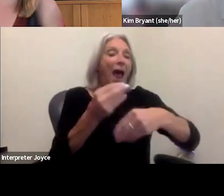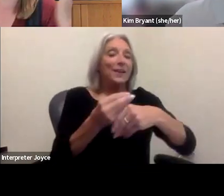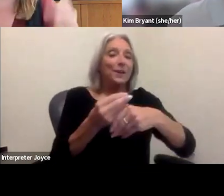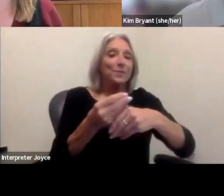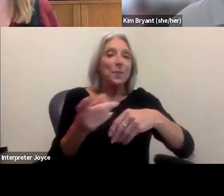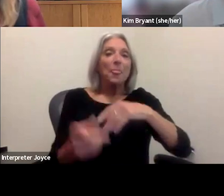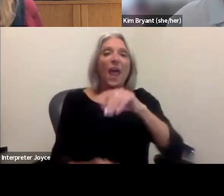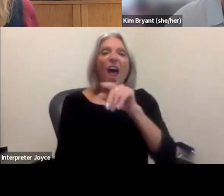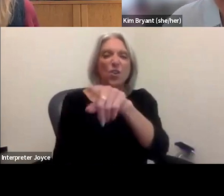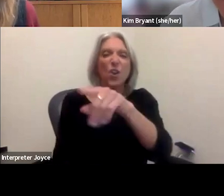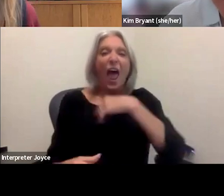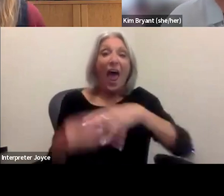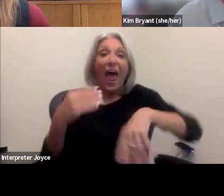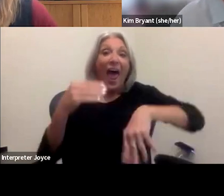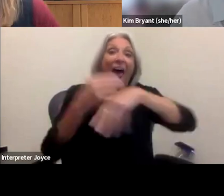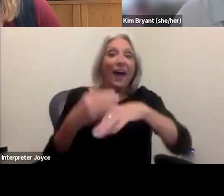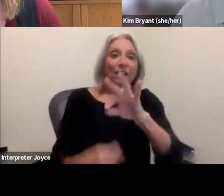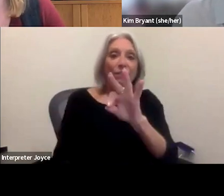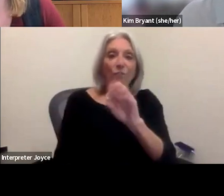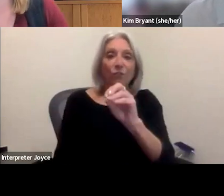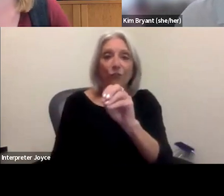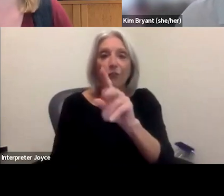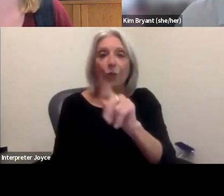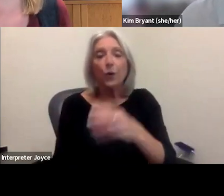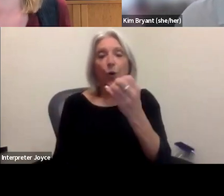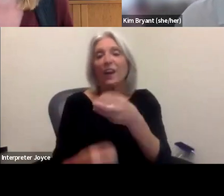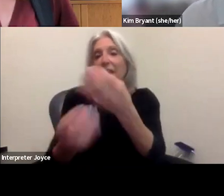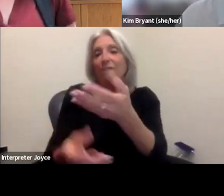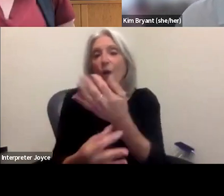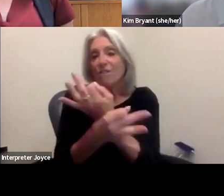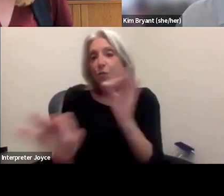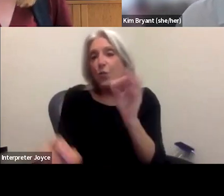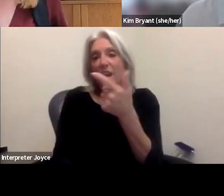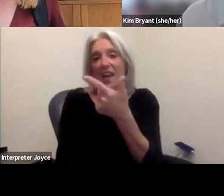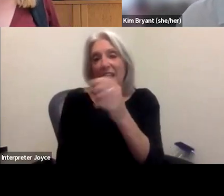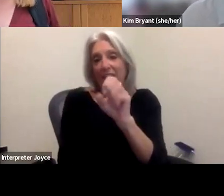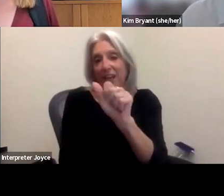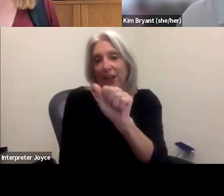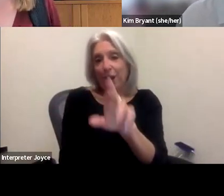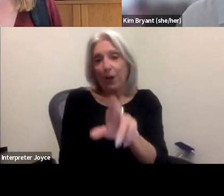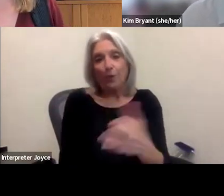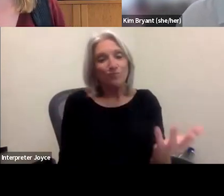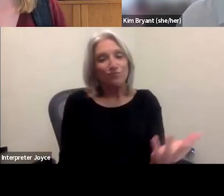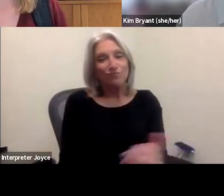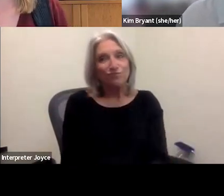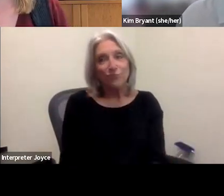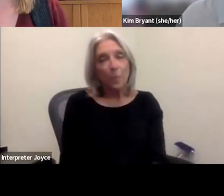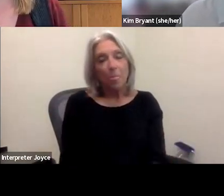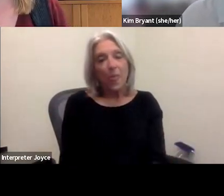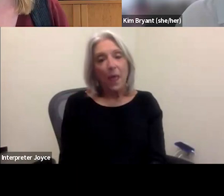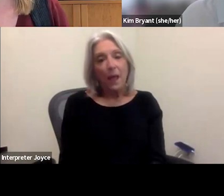Oh, you get some free gear right at the end of it, and it might not be the compensation that you deserve for that kind of thing.